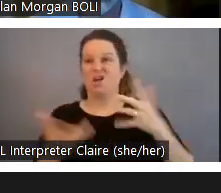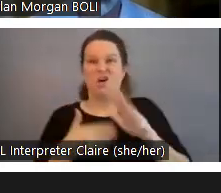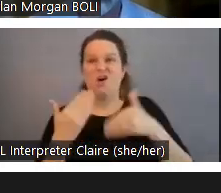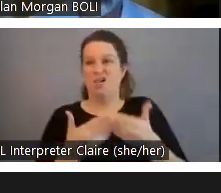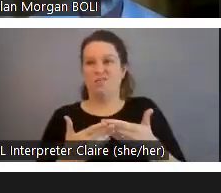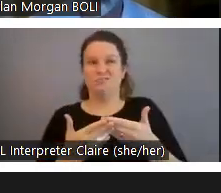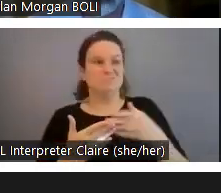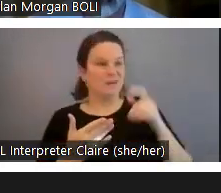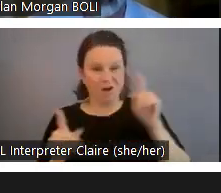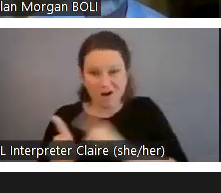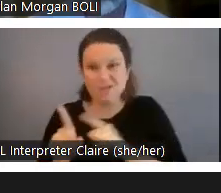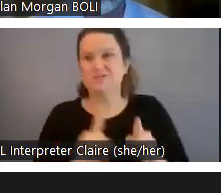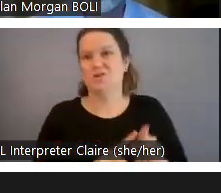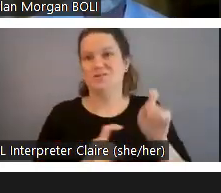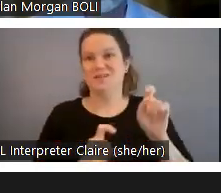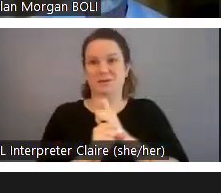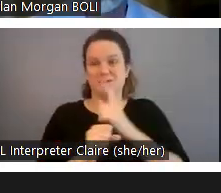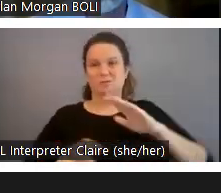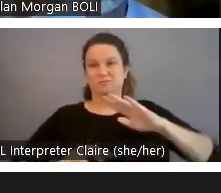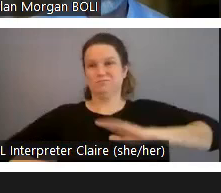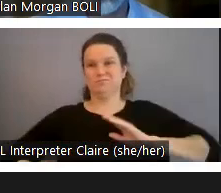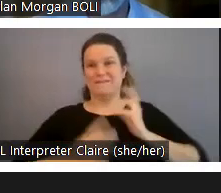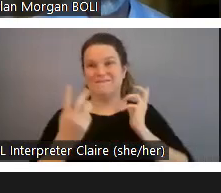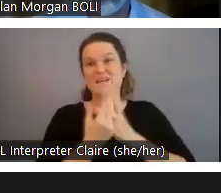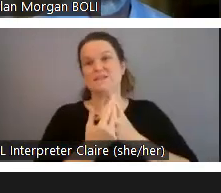need to make sure that it's working for you.